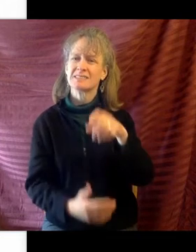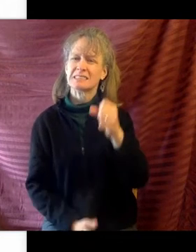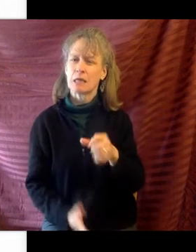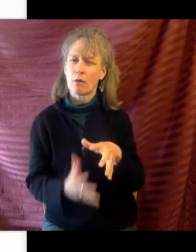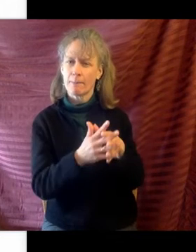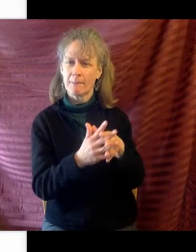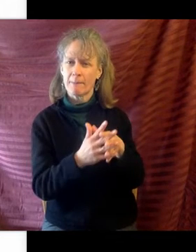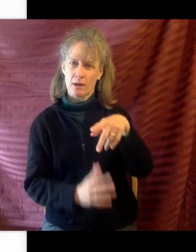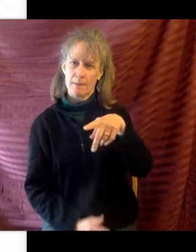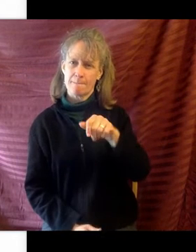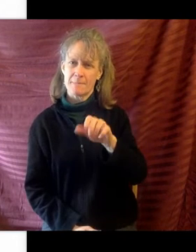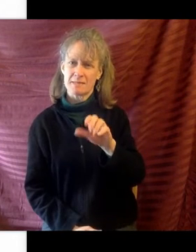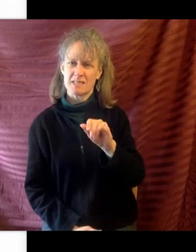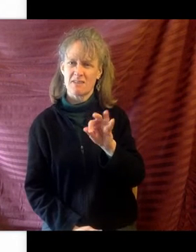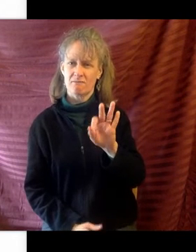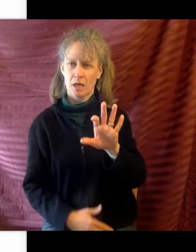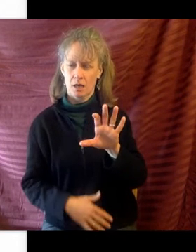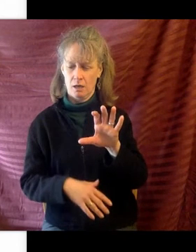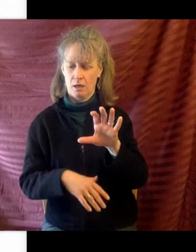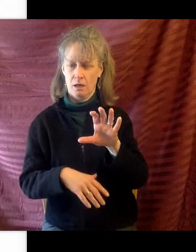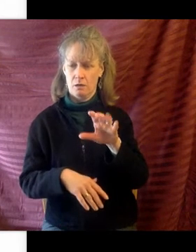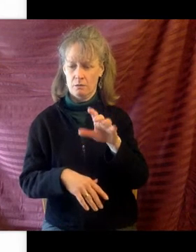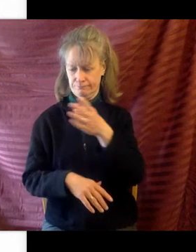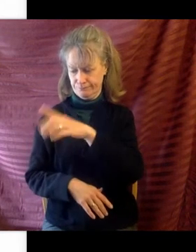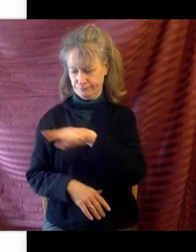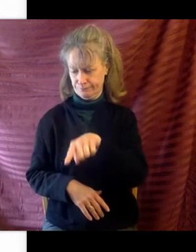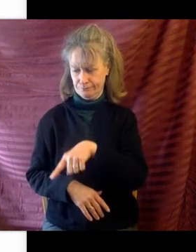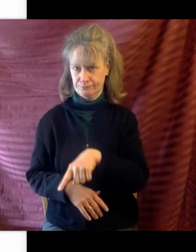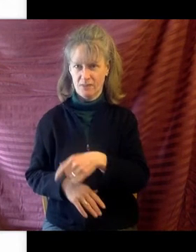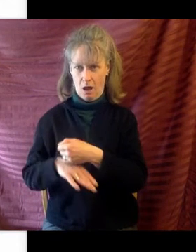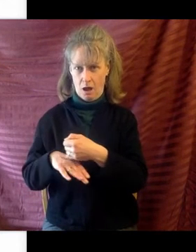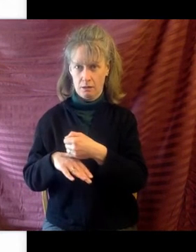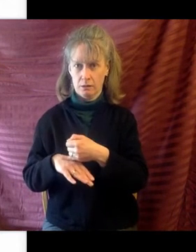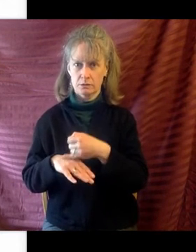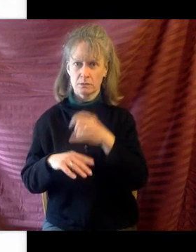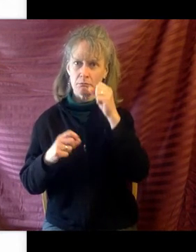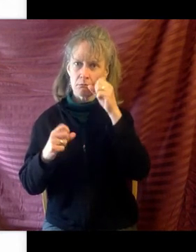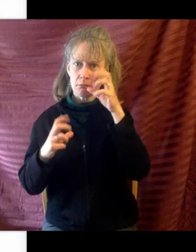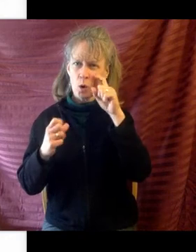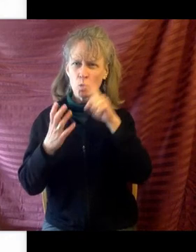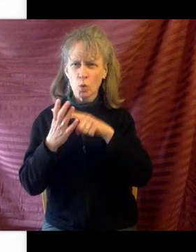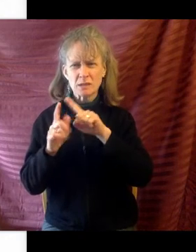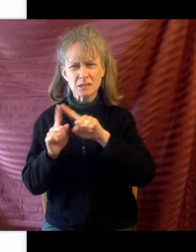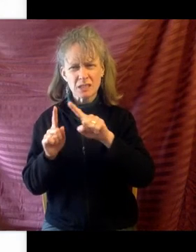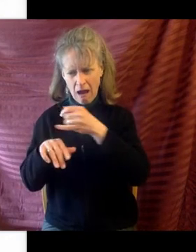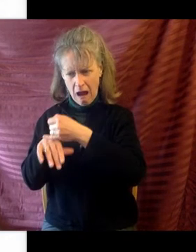Darwin was amazed by the variation of traits among similar species that he saw in his travels.